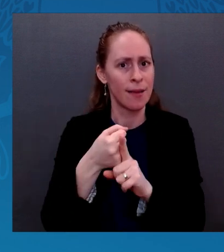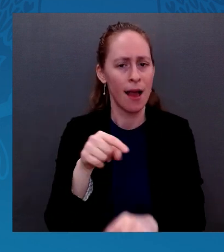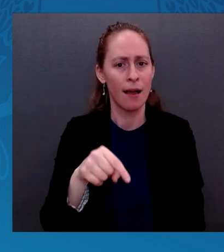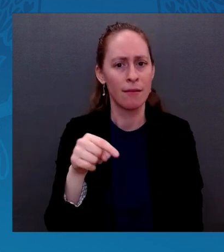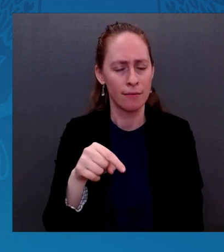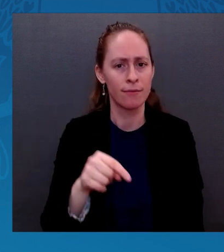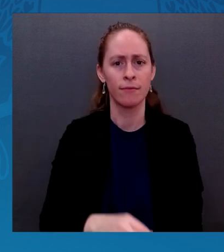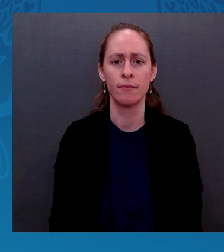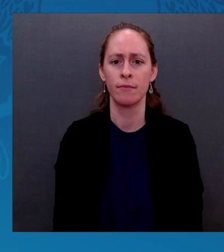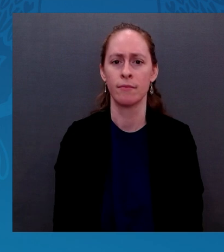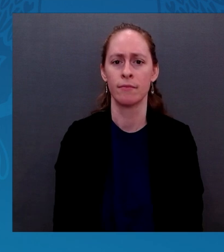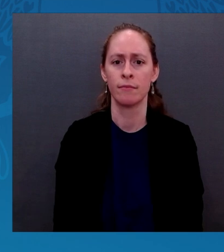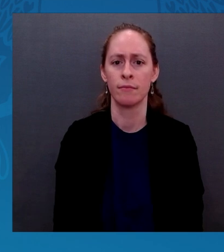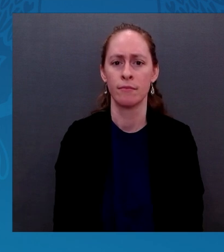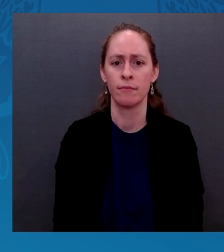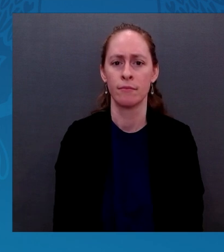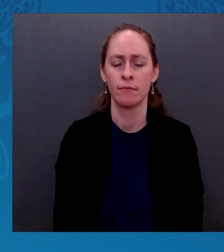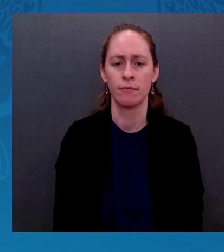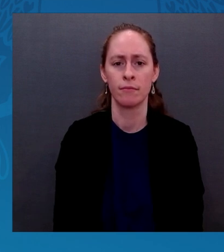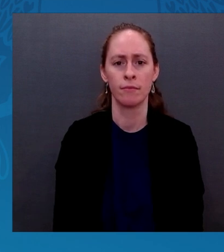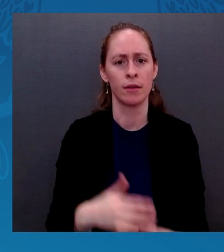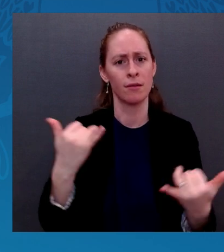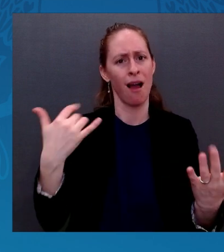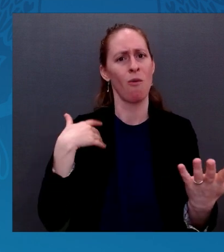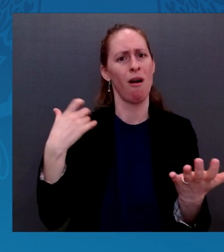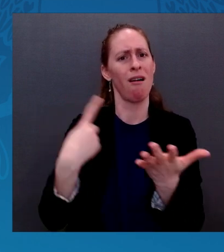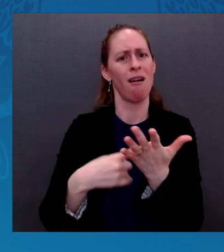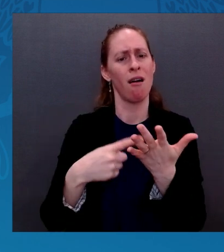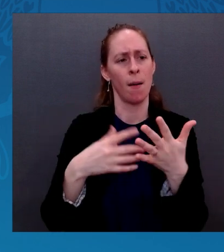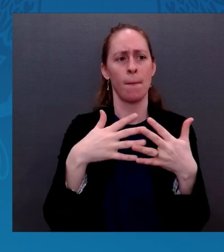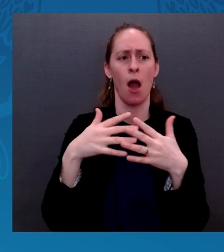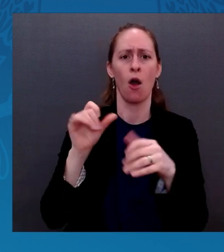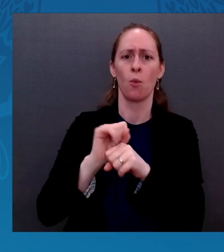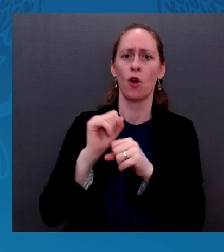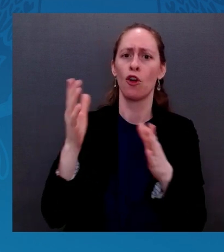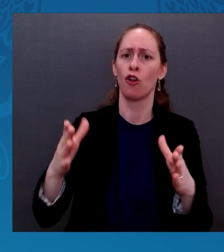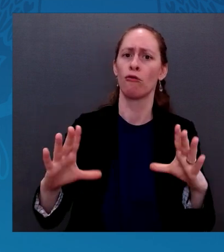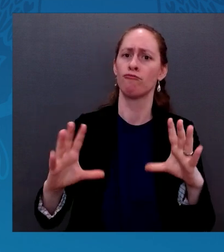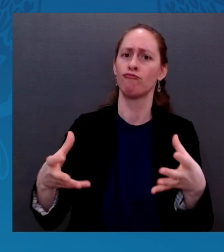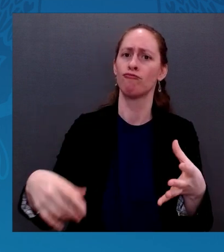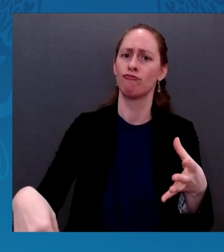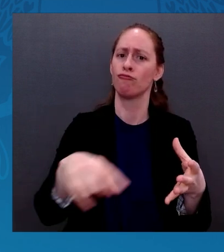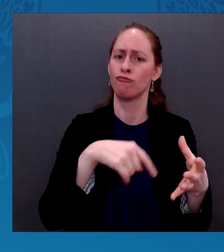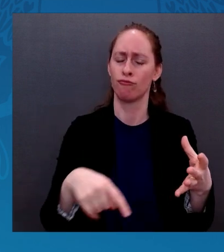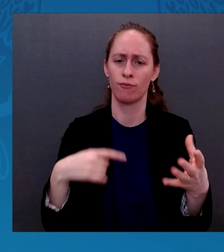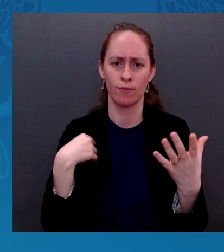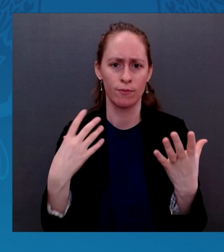because we have created structures that allow for incredible training and skills development.